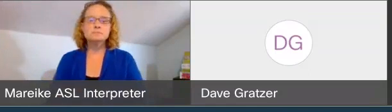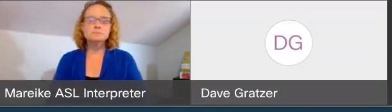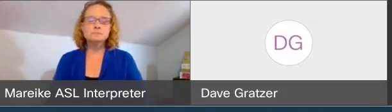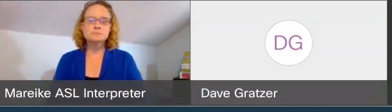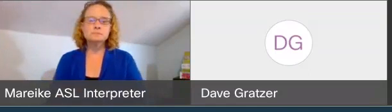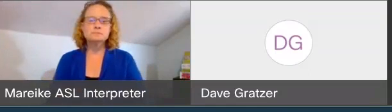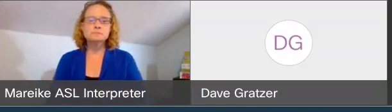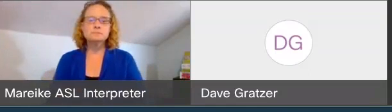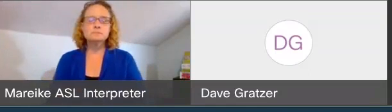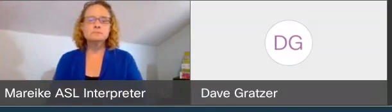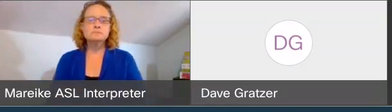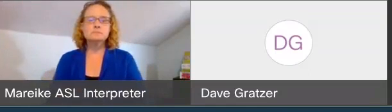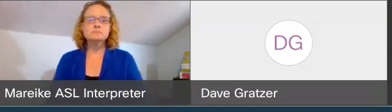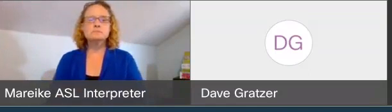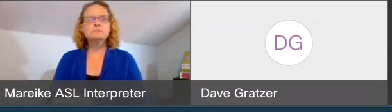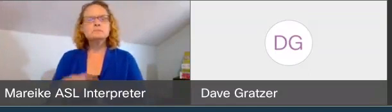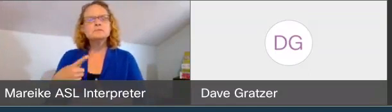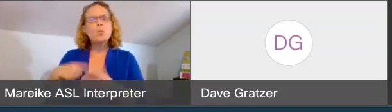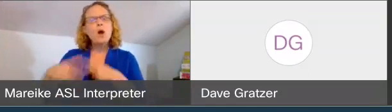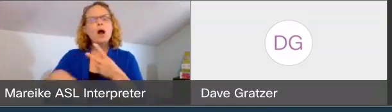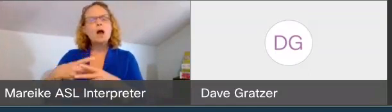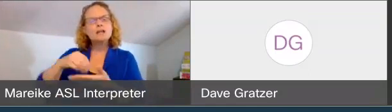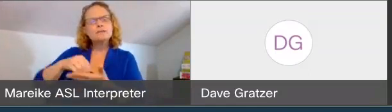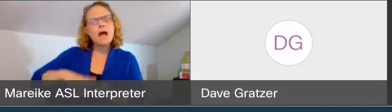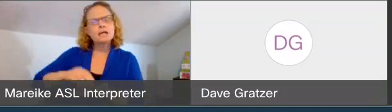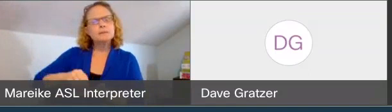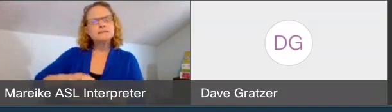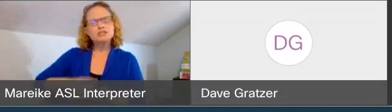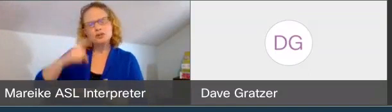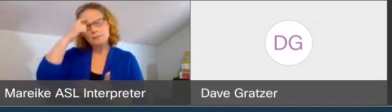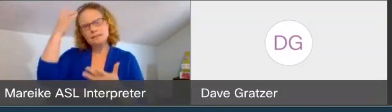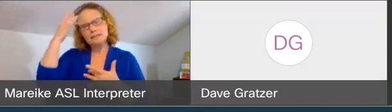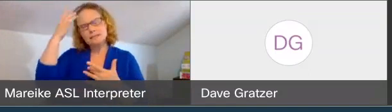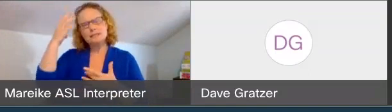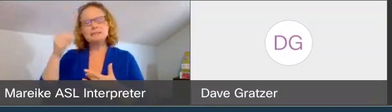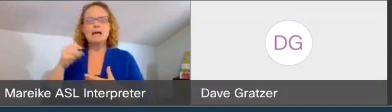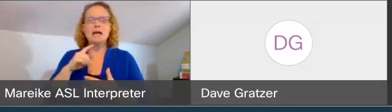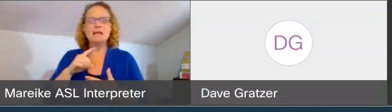What kind of documentation of mental illnesses, mental illness and non adherence with treatment